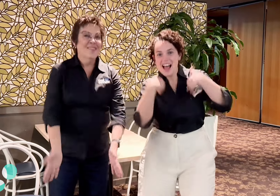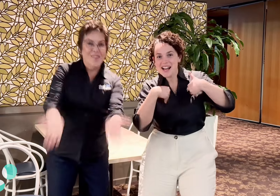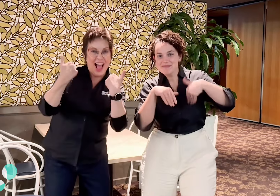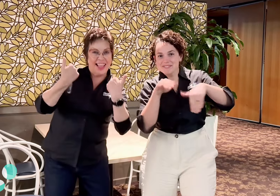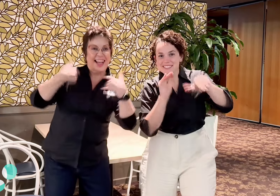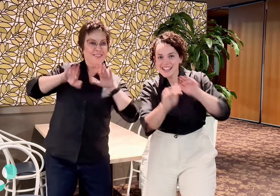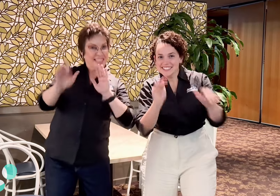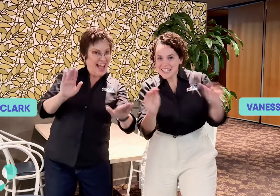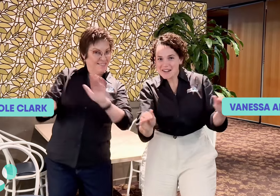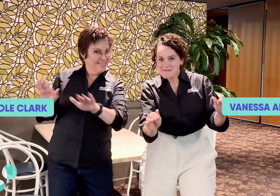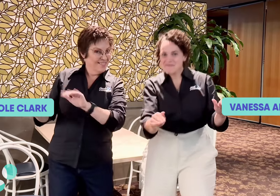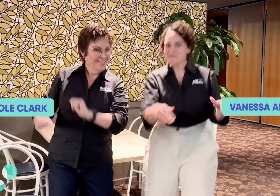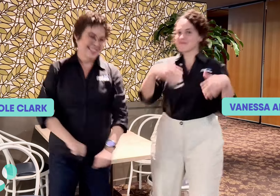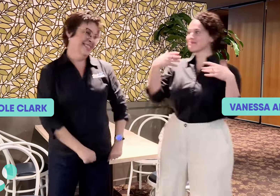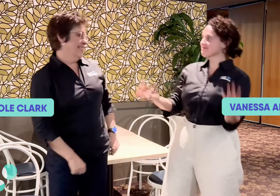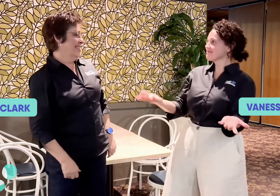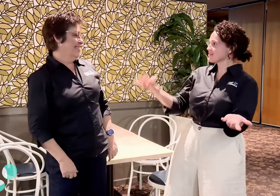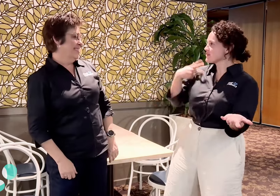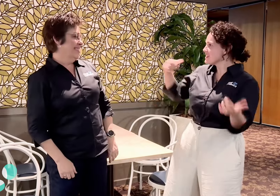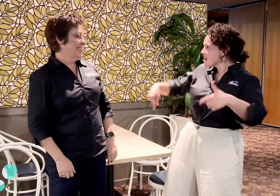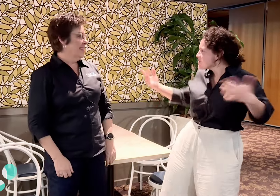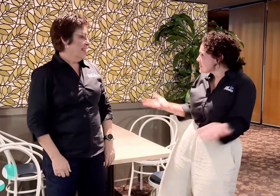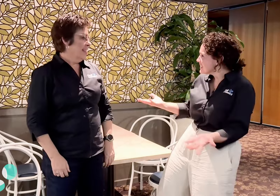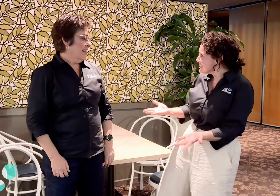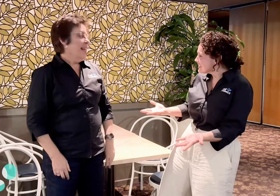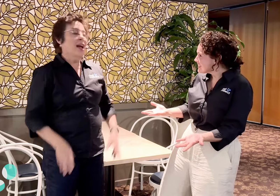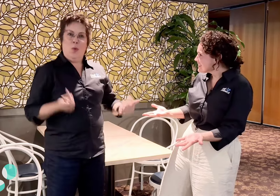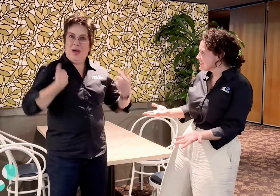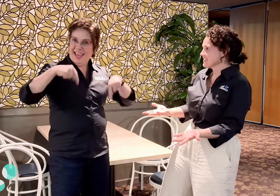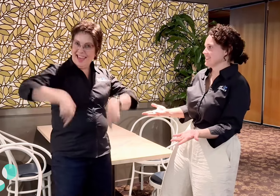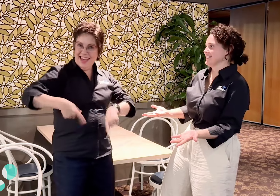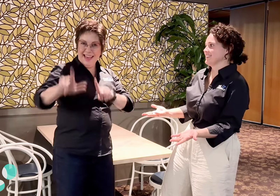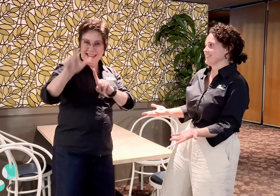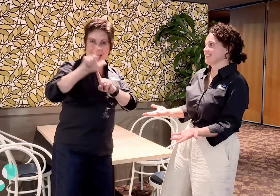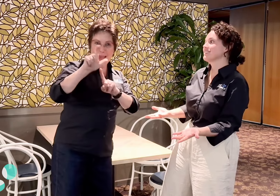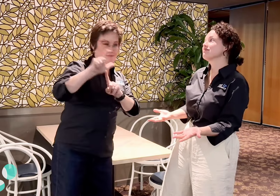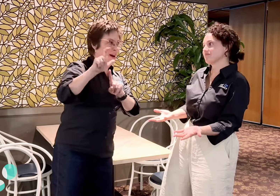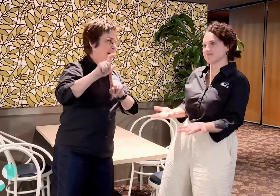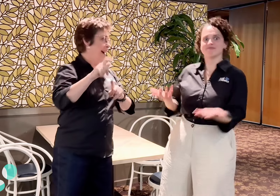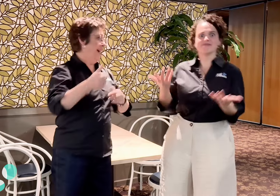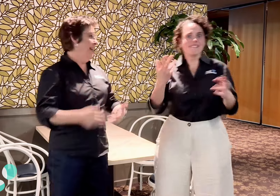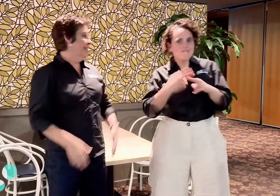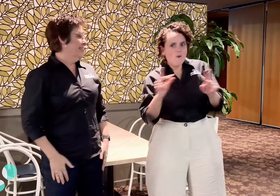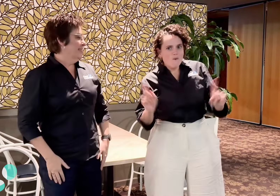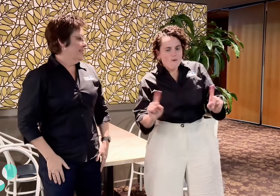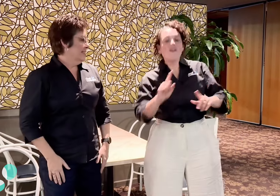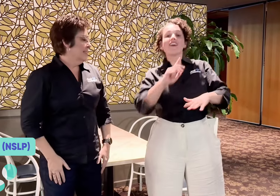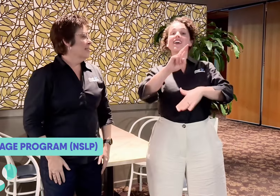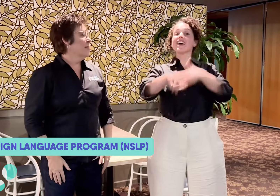Welcome to the Tap. Where are we? We are here in Canberra. And why are we here?